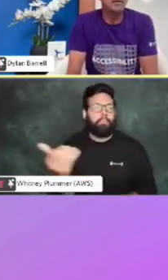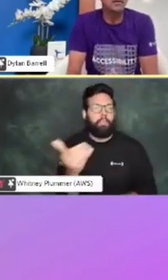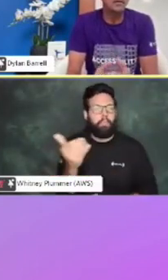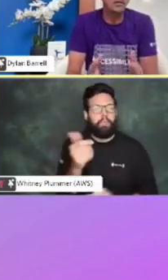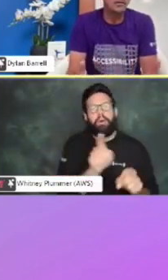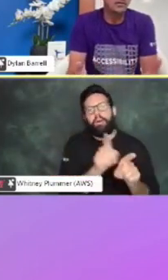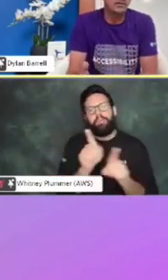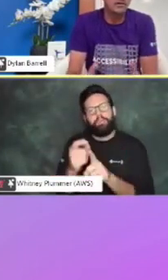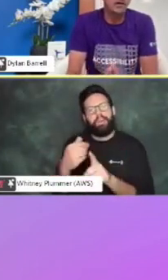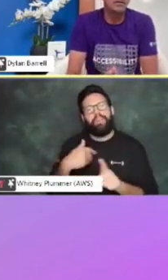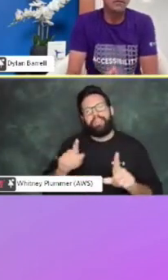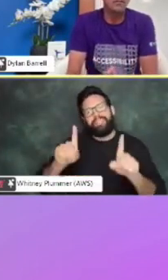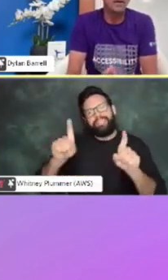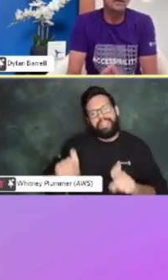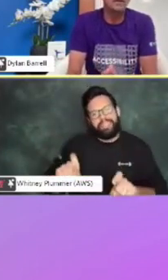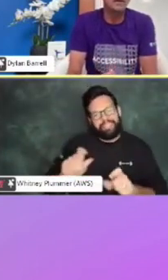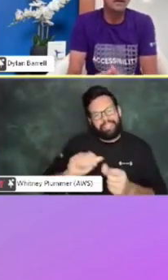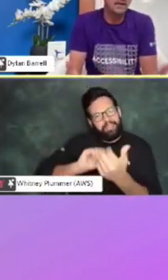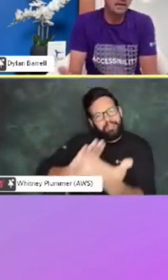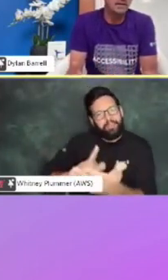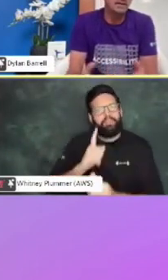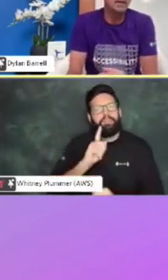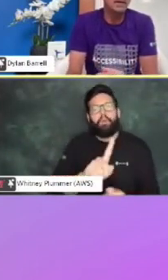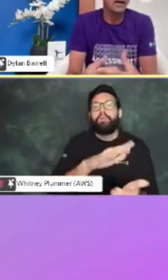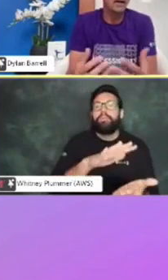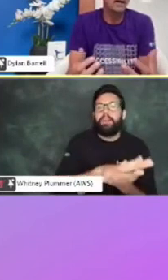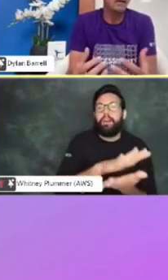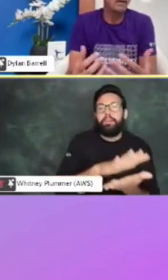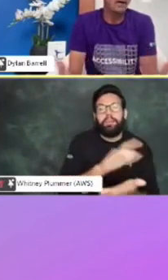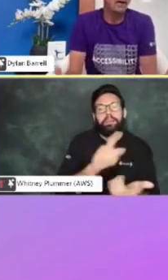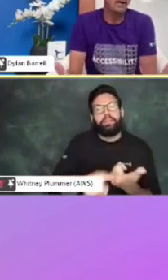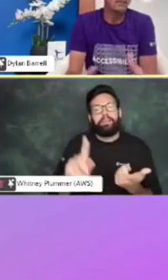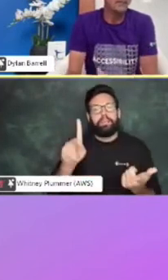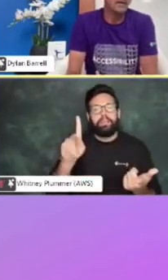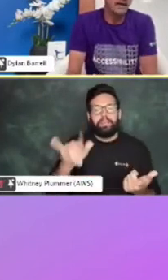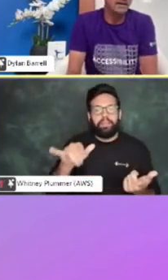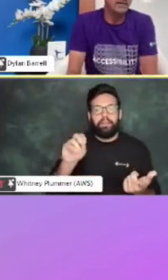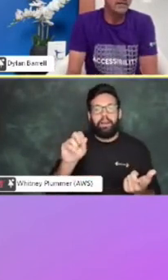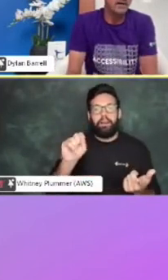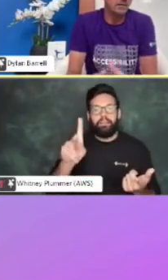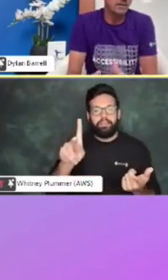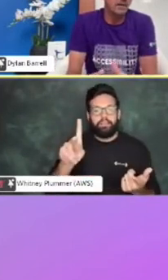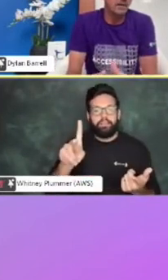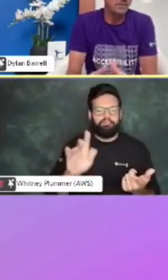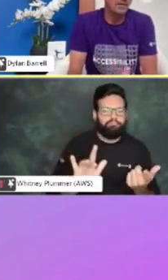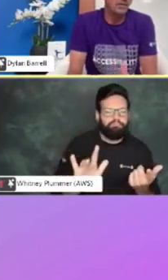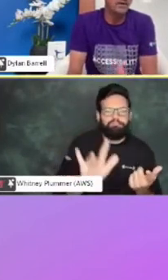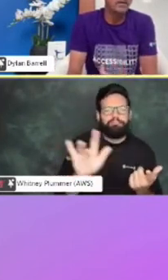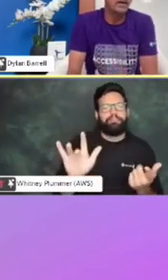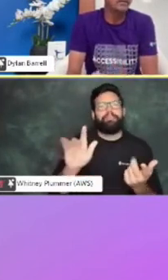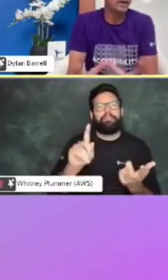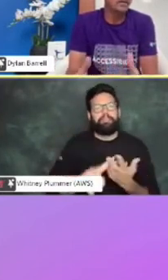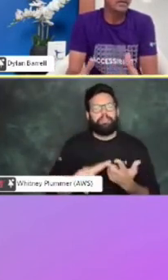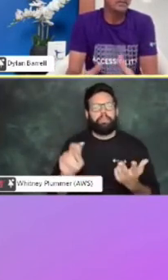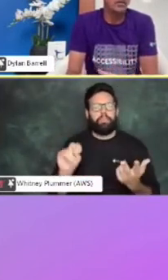for all sorts of document format, kiosks, native Windows application and more.